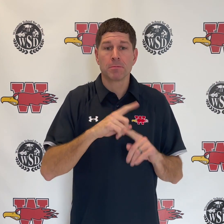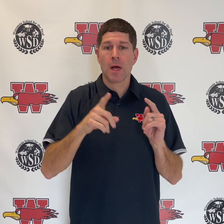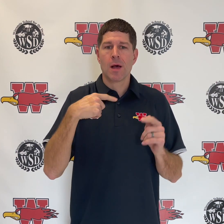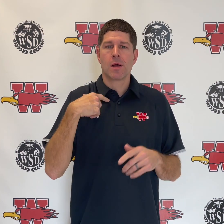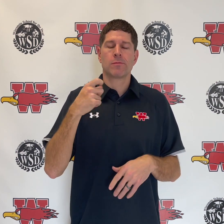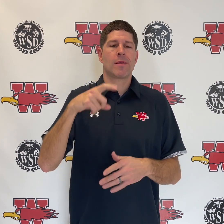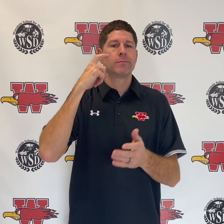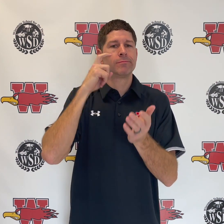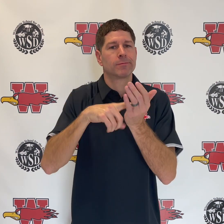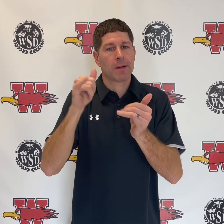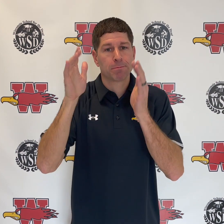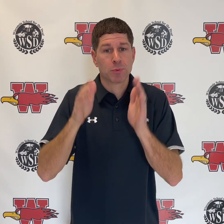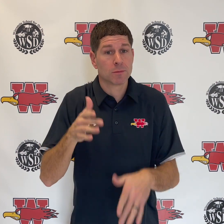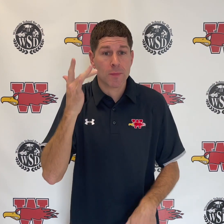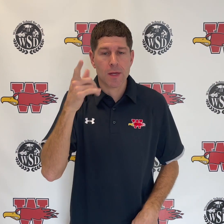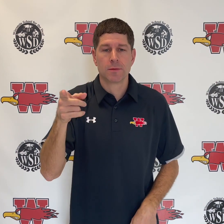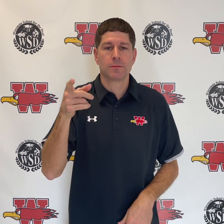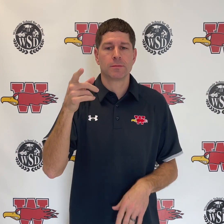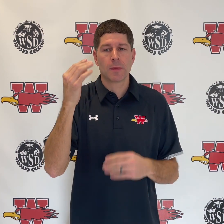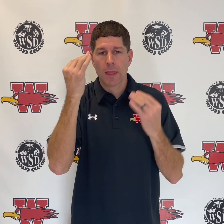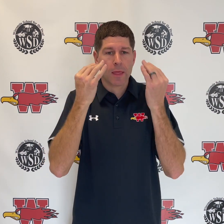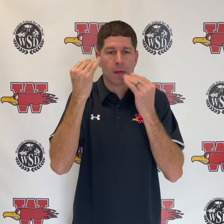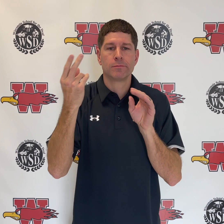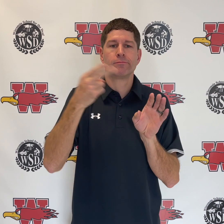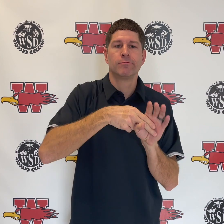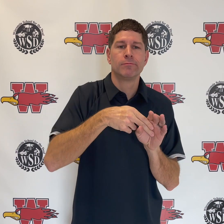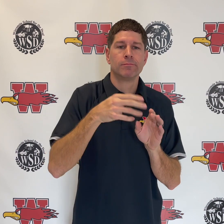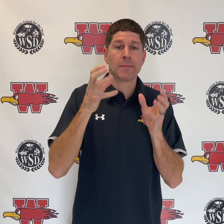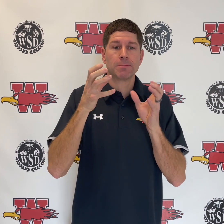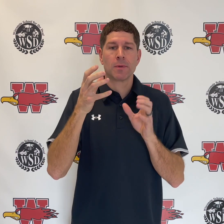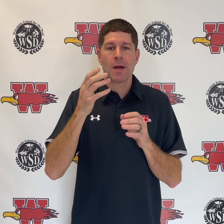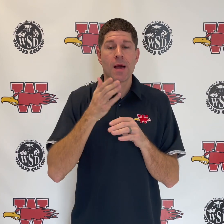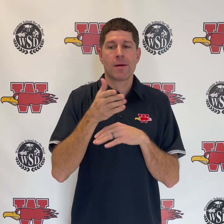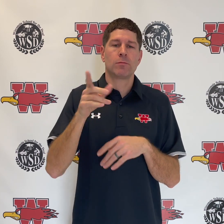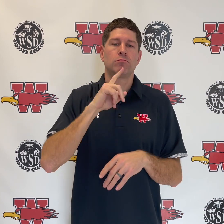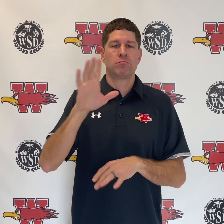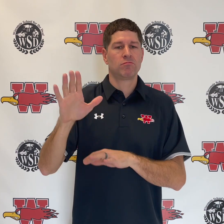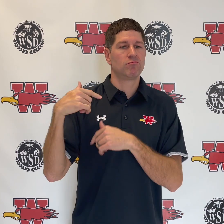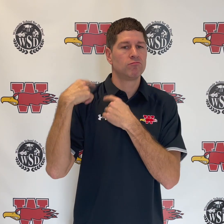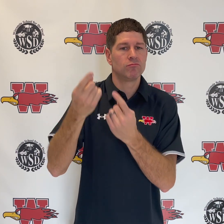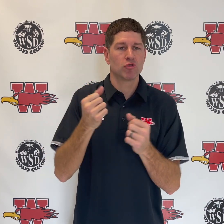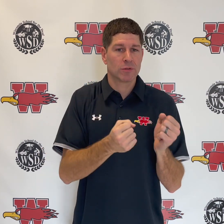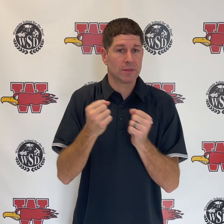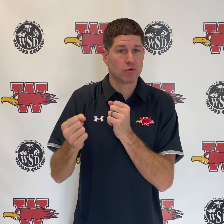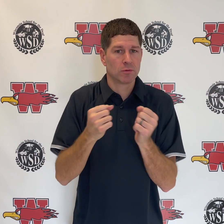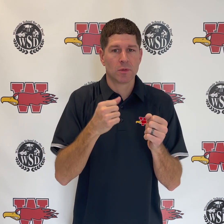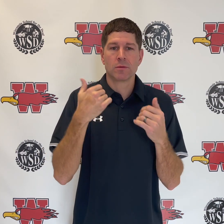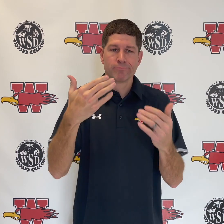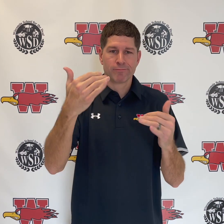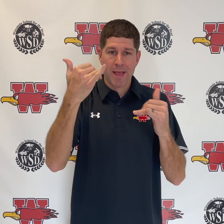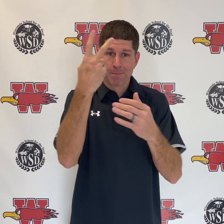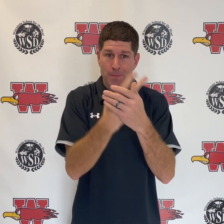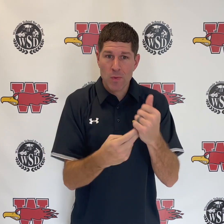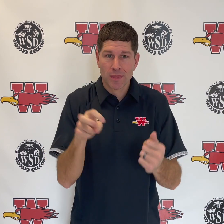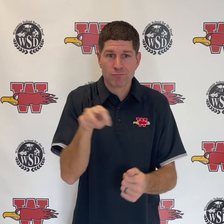We've recognized this player who, um, for many years she was involved in cheerleading.